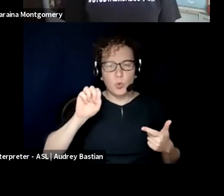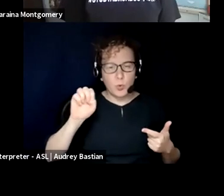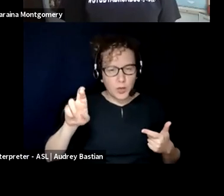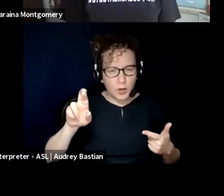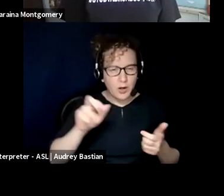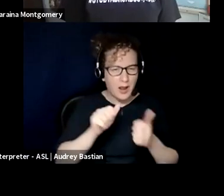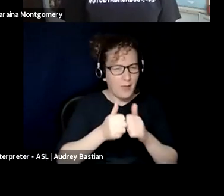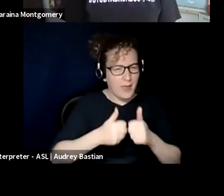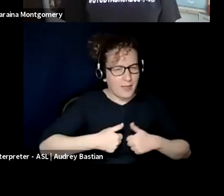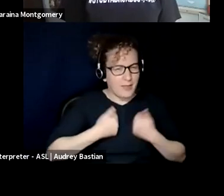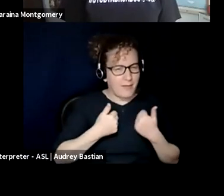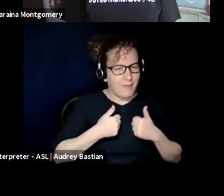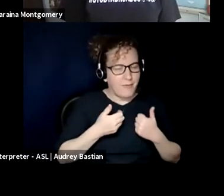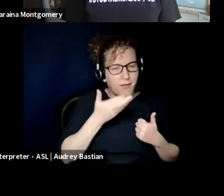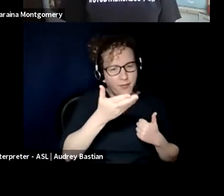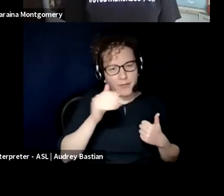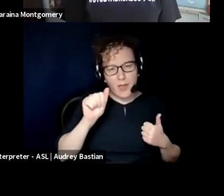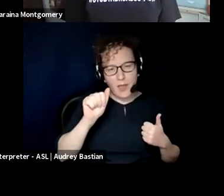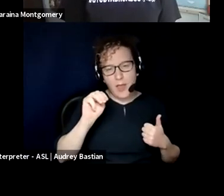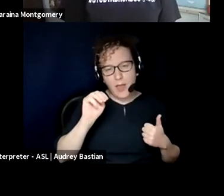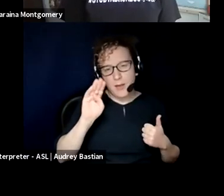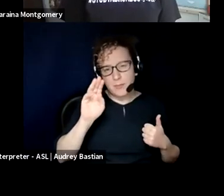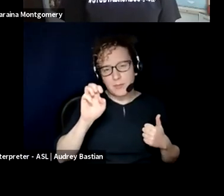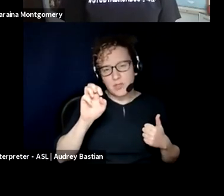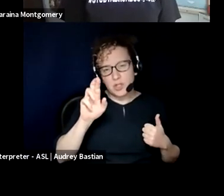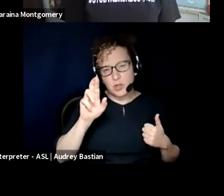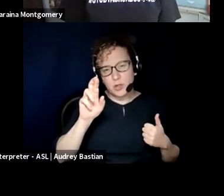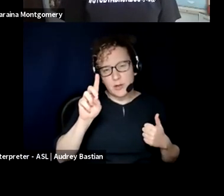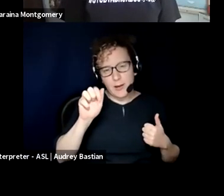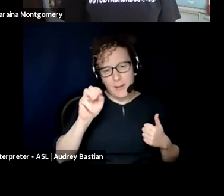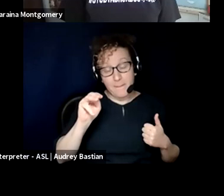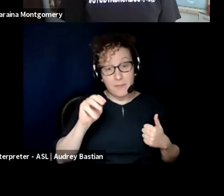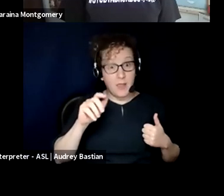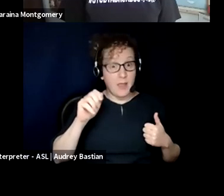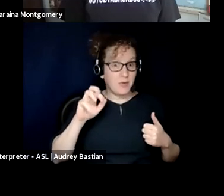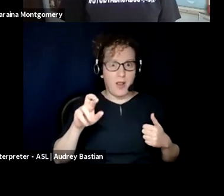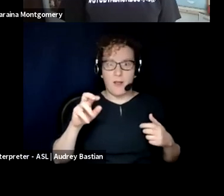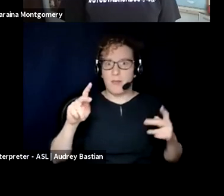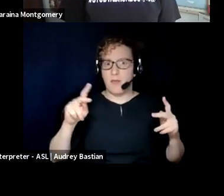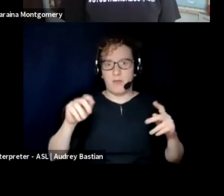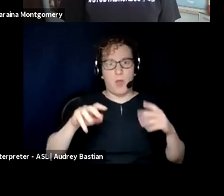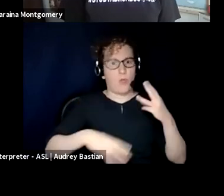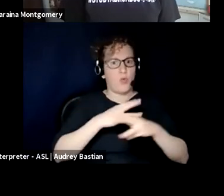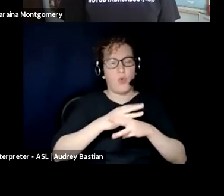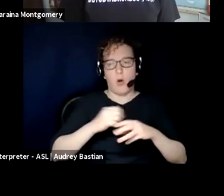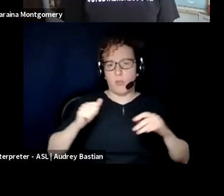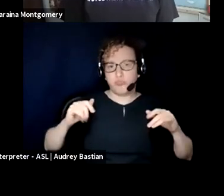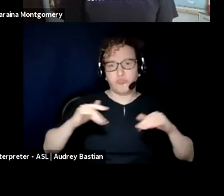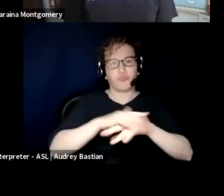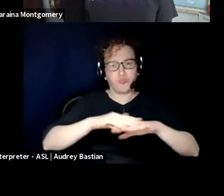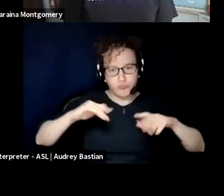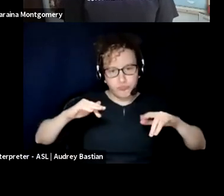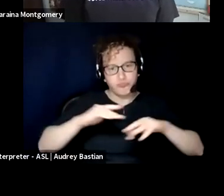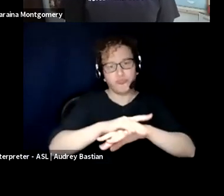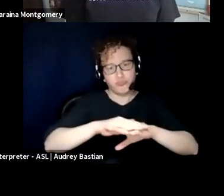is so transient that I'm met people from all of the world constantly and really got just